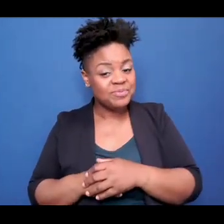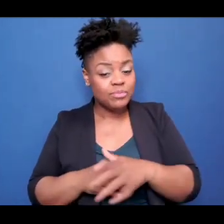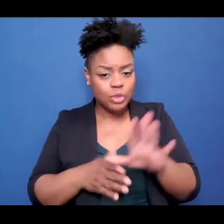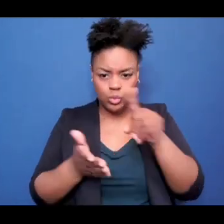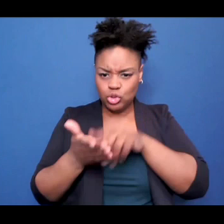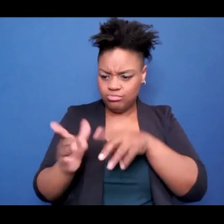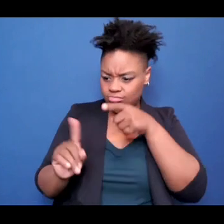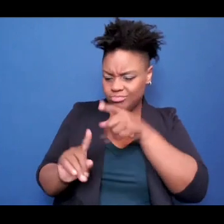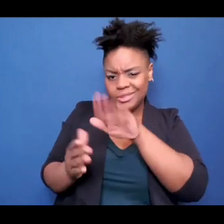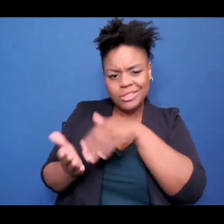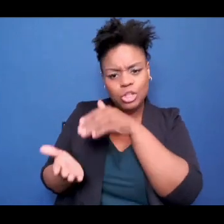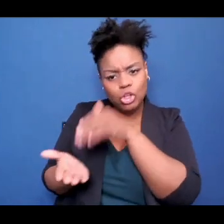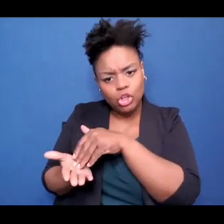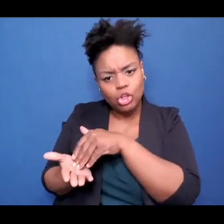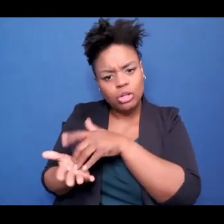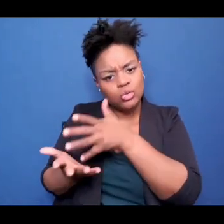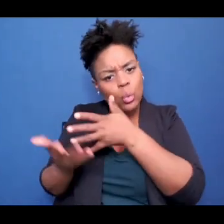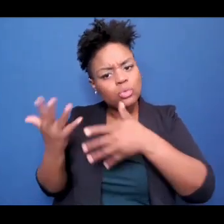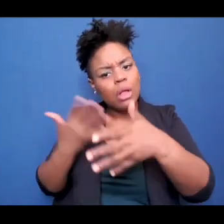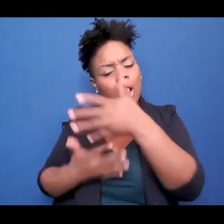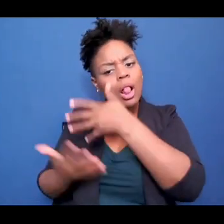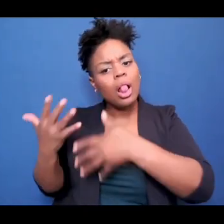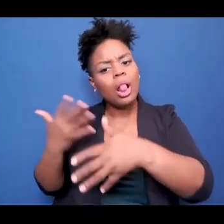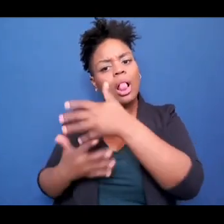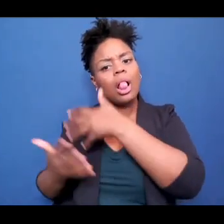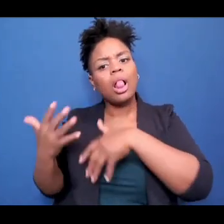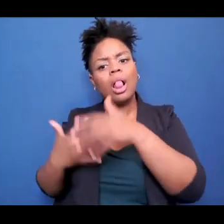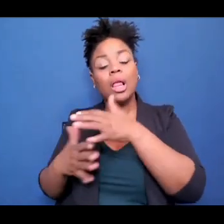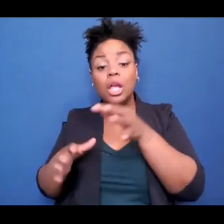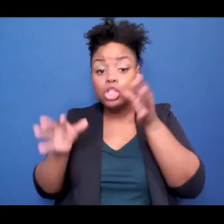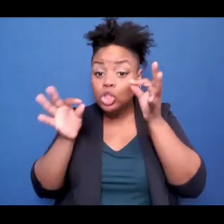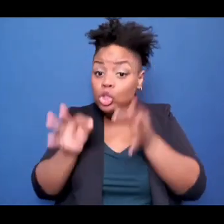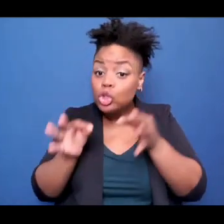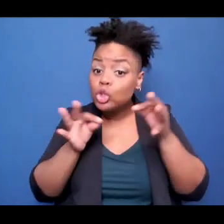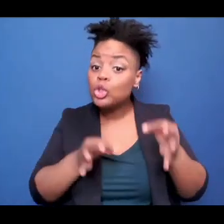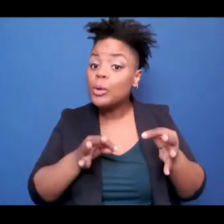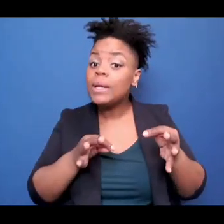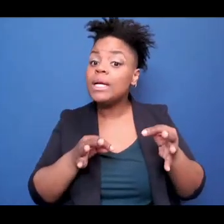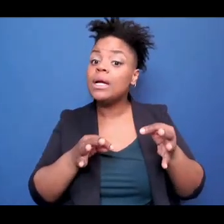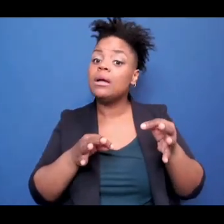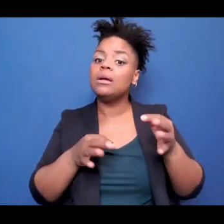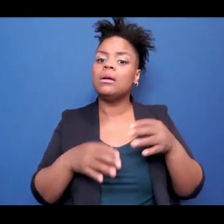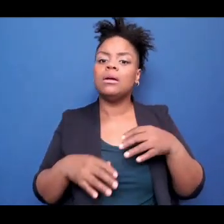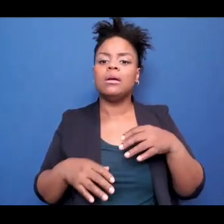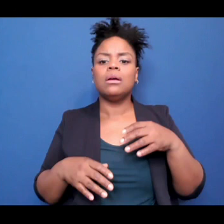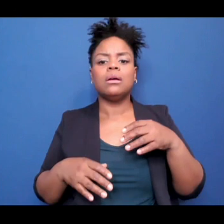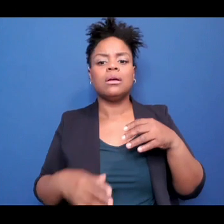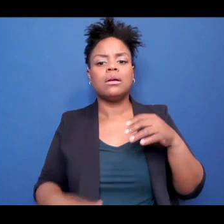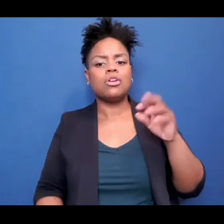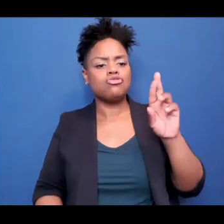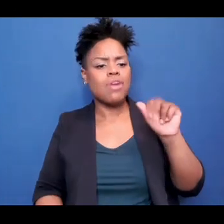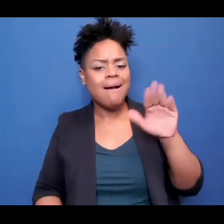DR. QUAIT'S RESEARCH -- DR. KWAT E'S RESEARCH FOCUSES ON SOCIAL DETERMINE ABILITIES OF